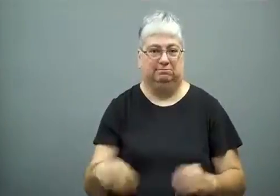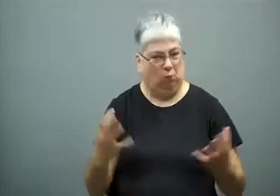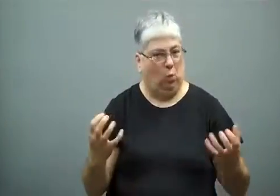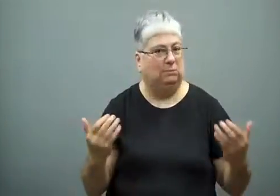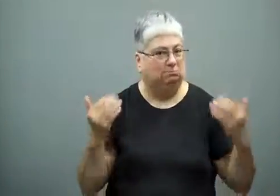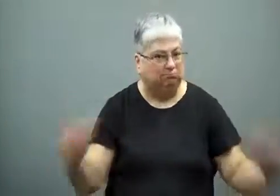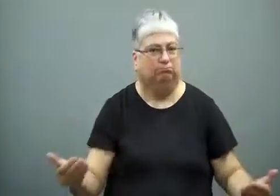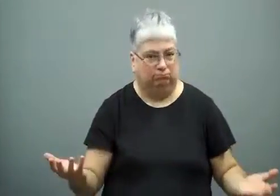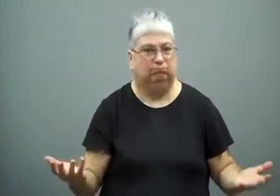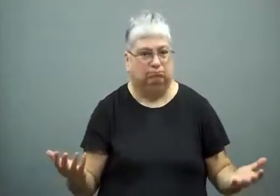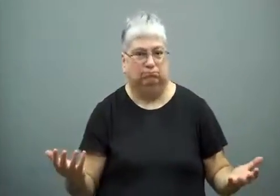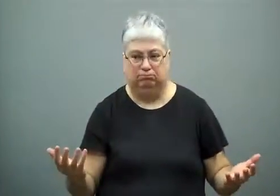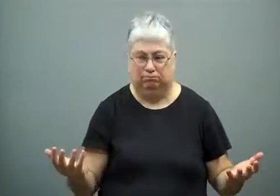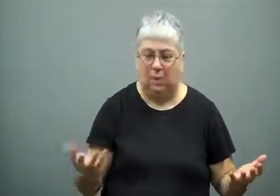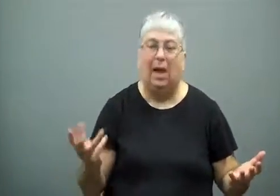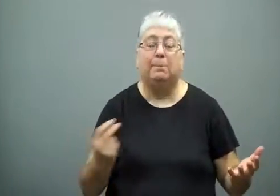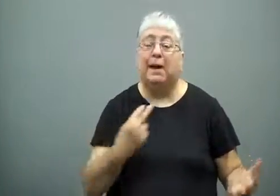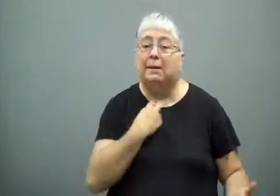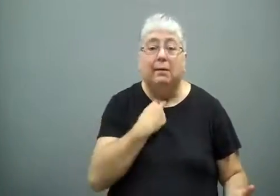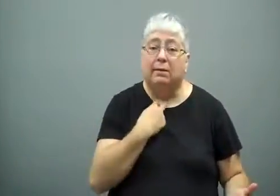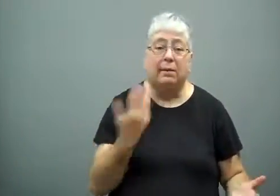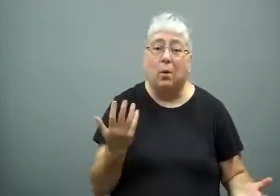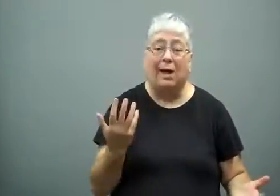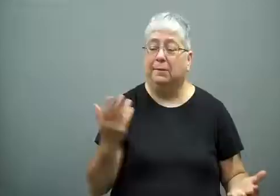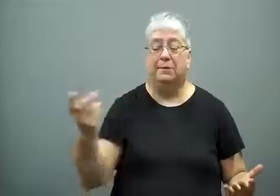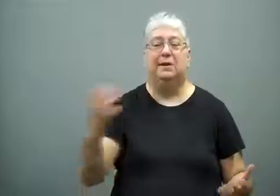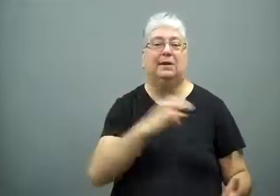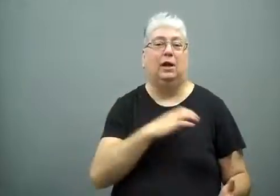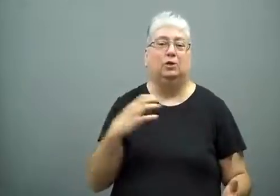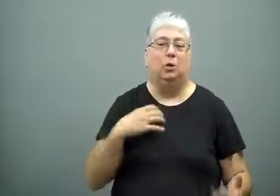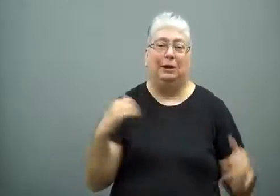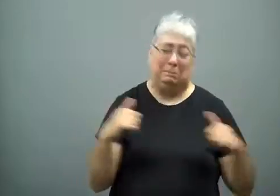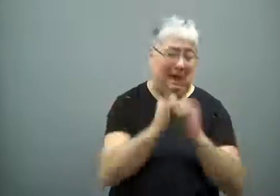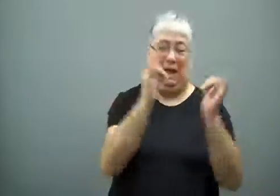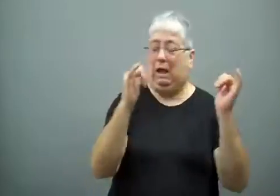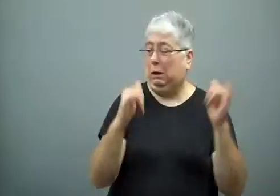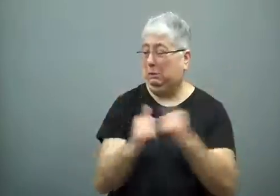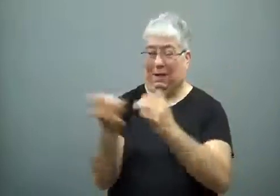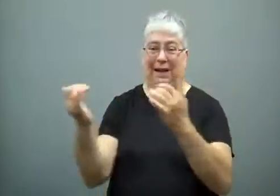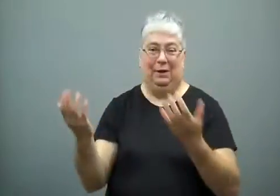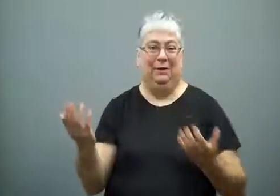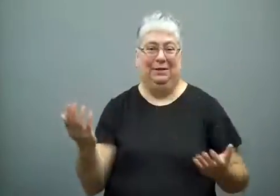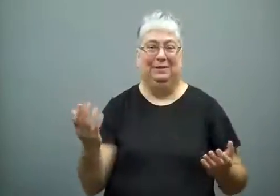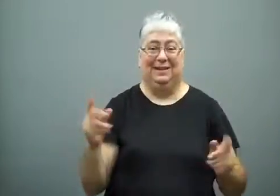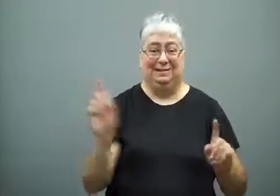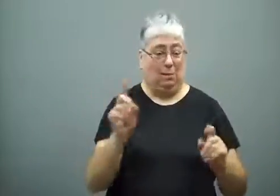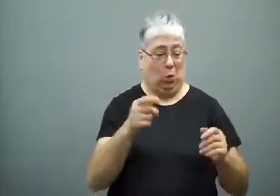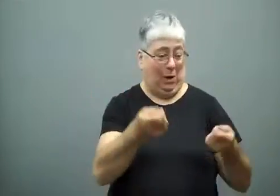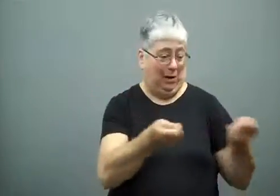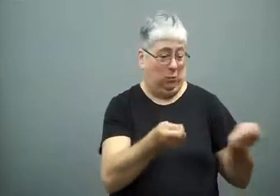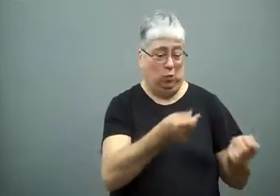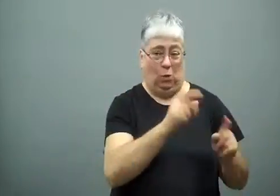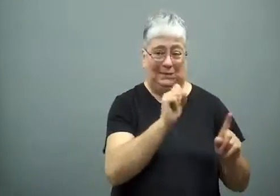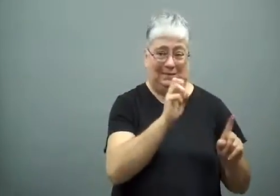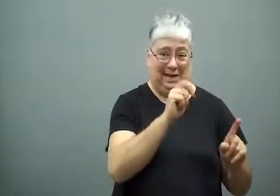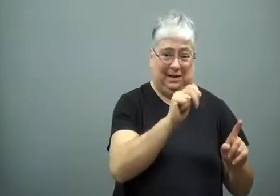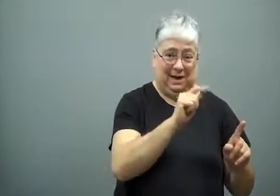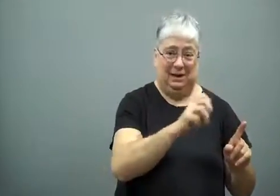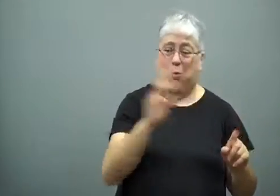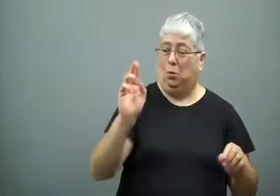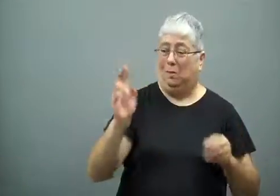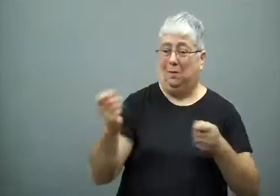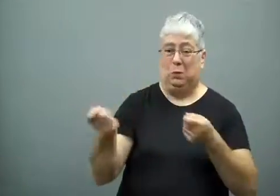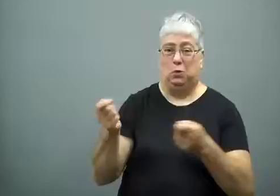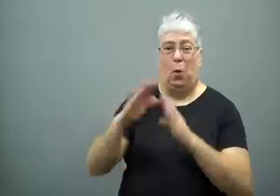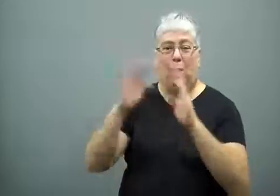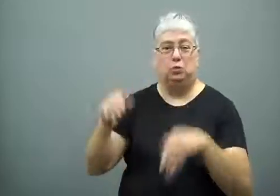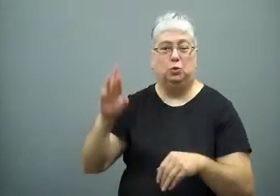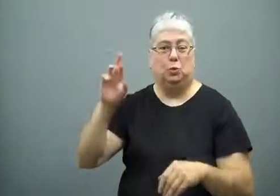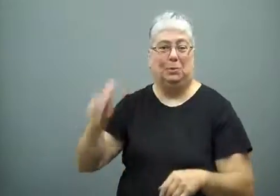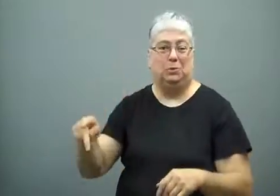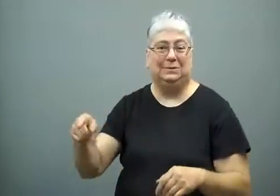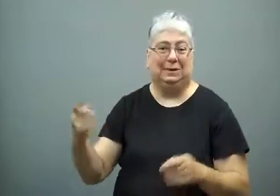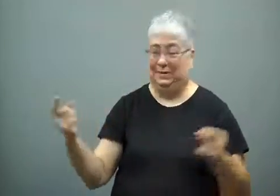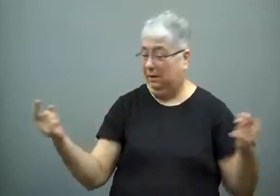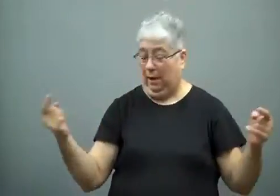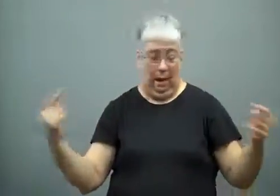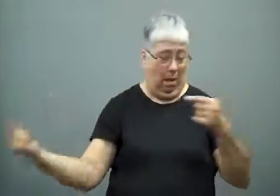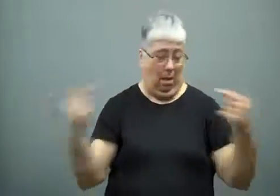Progress was stymied by Congressional disagreements.